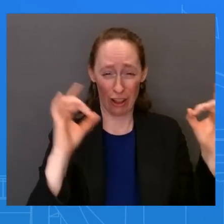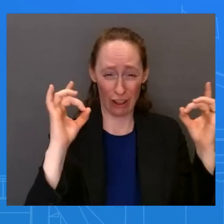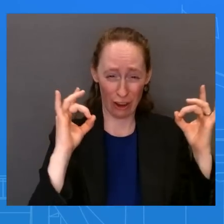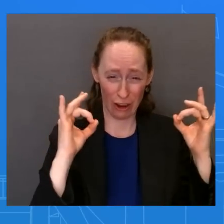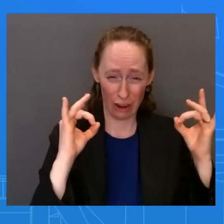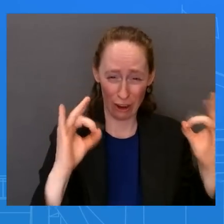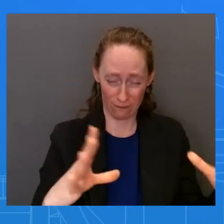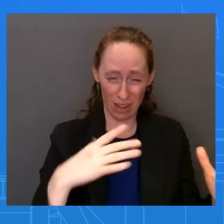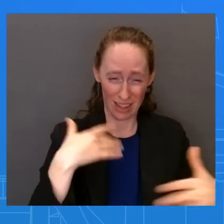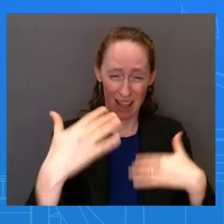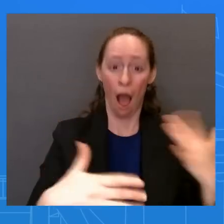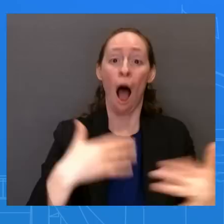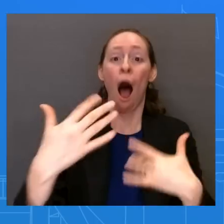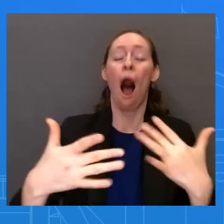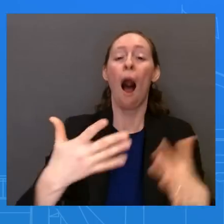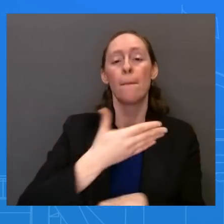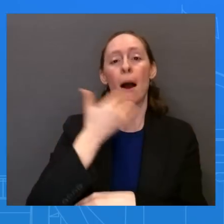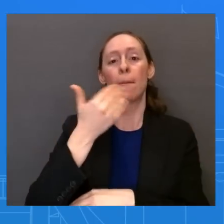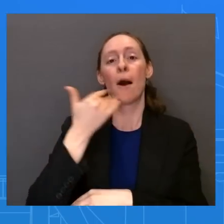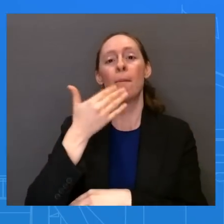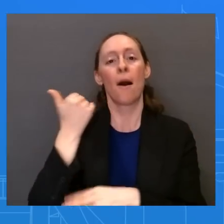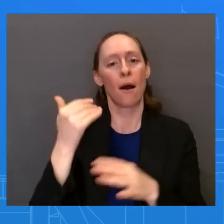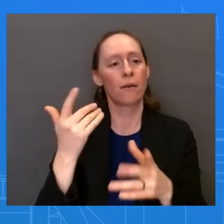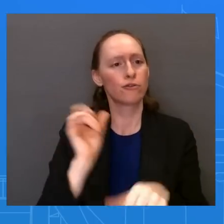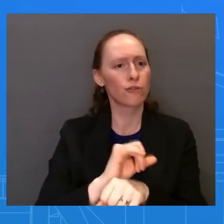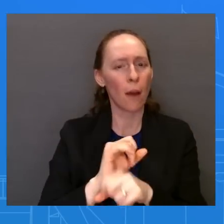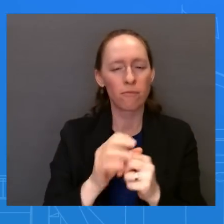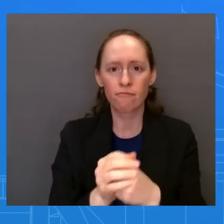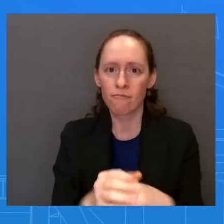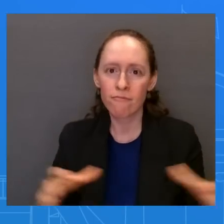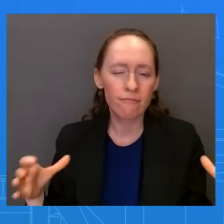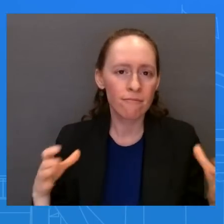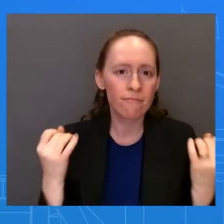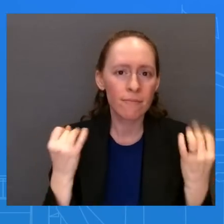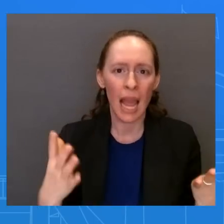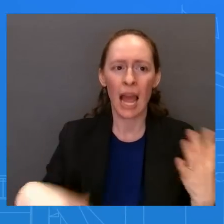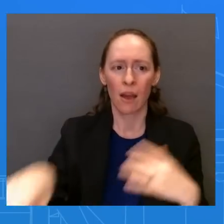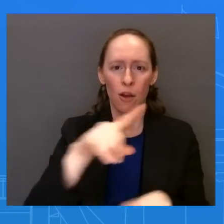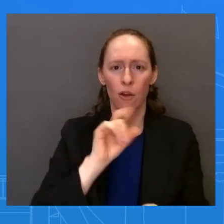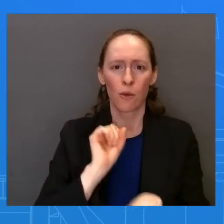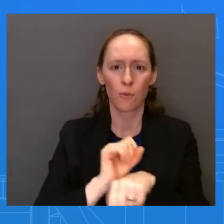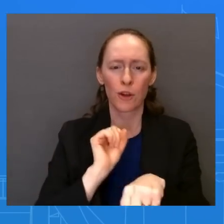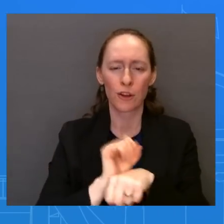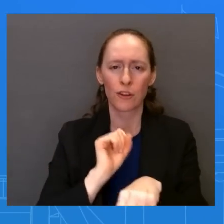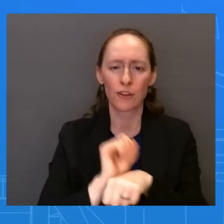The United States just hit the lowest unemployment rate in 50 years because of his economic plan.